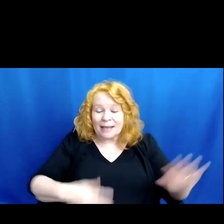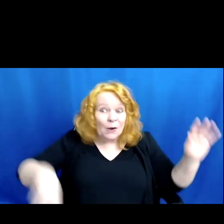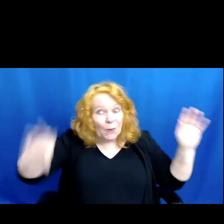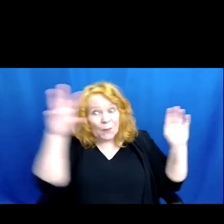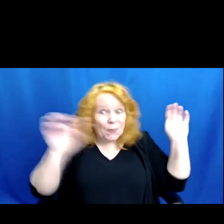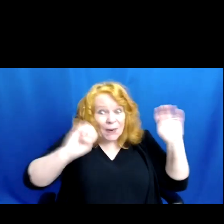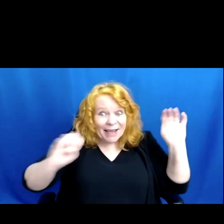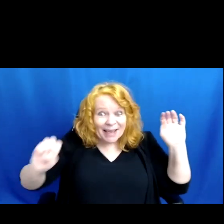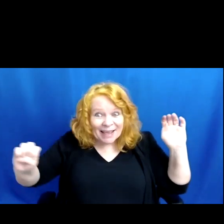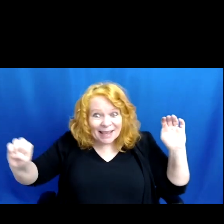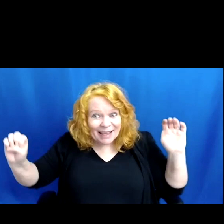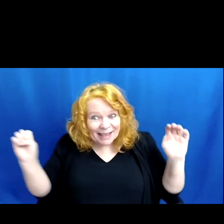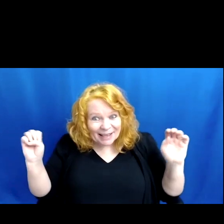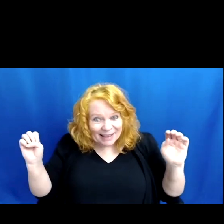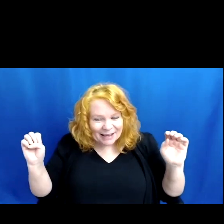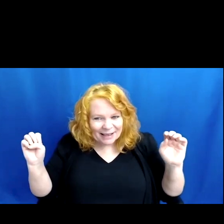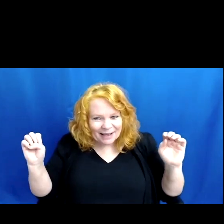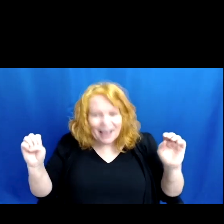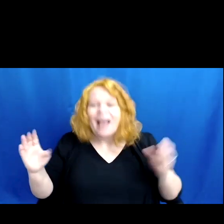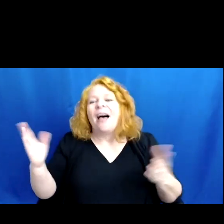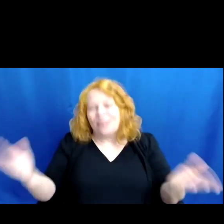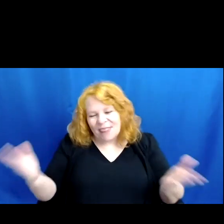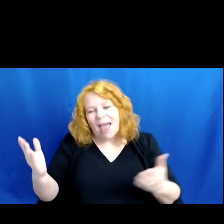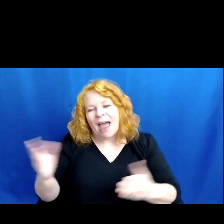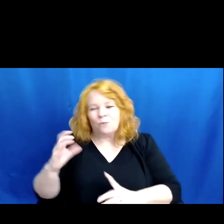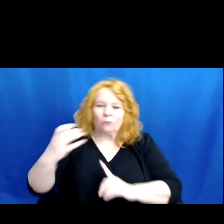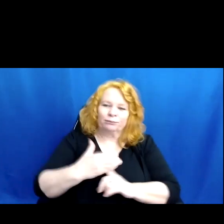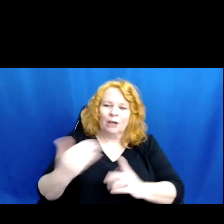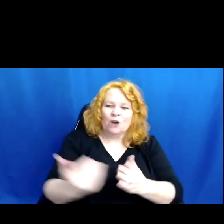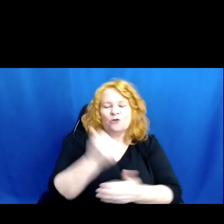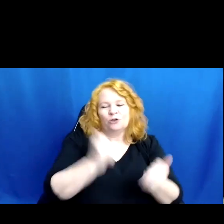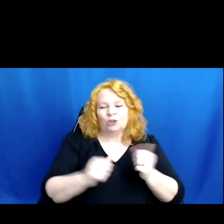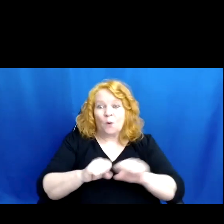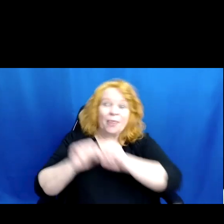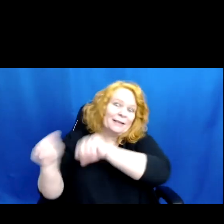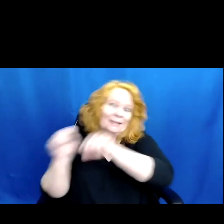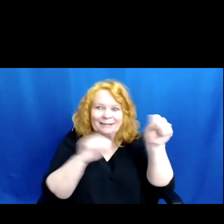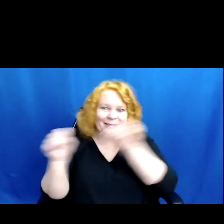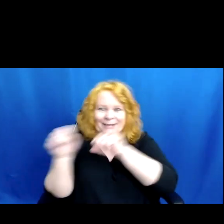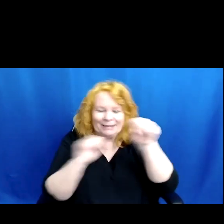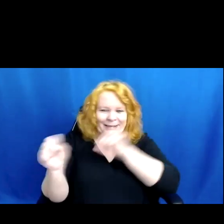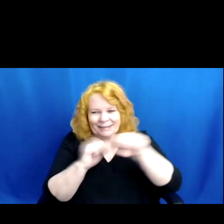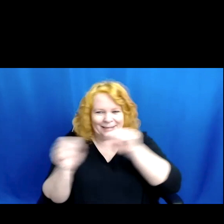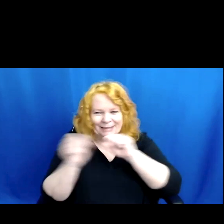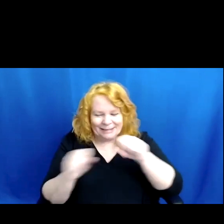That is how the show will start with a cheerleader pom pom and a rustle of the pom poms too.